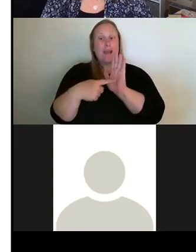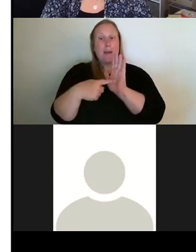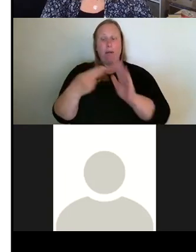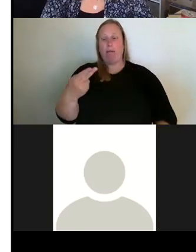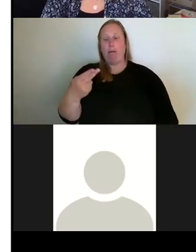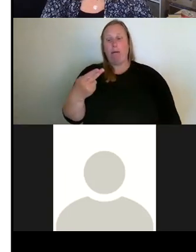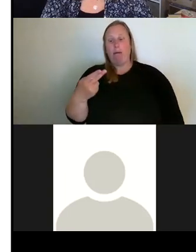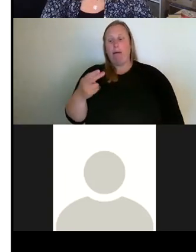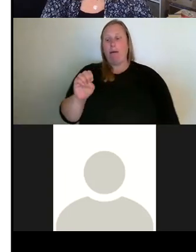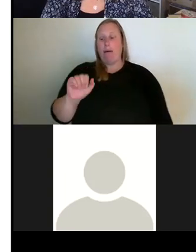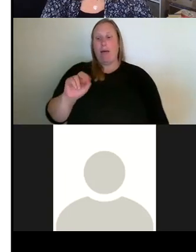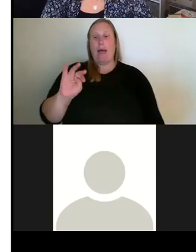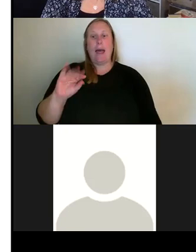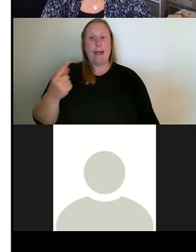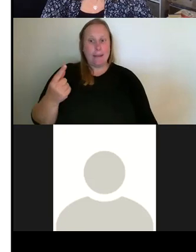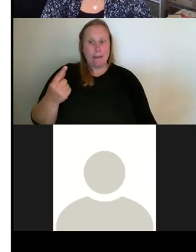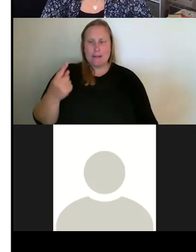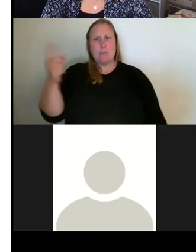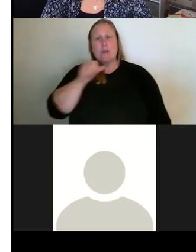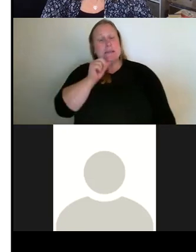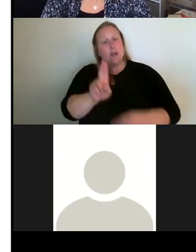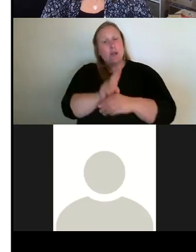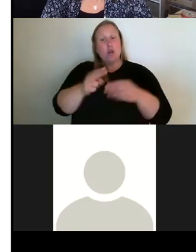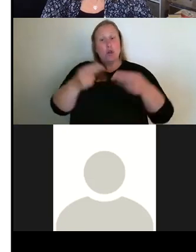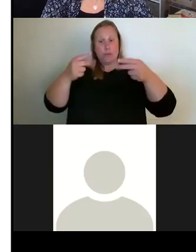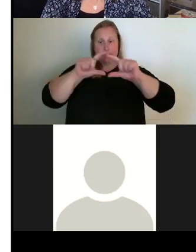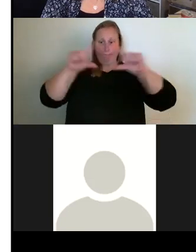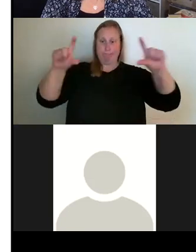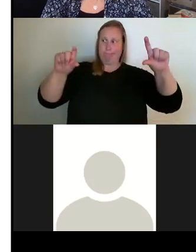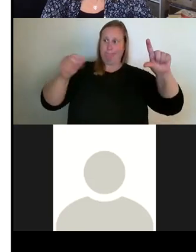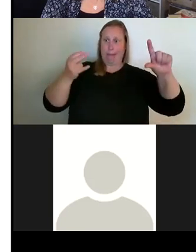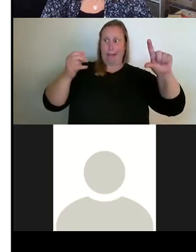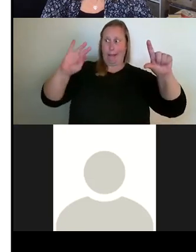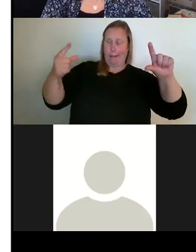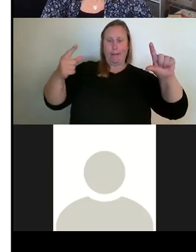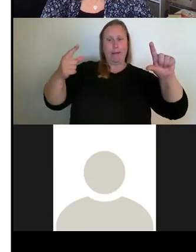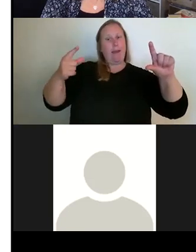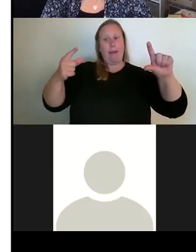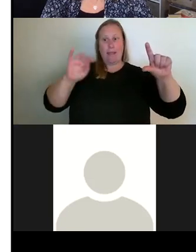If somebody has not put headings on their page and this tool magically fixes headings, that's the kind